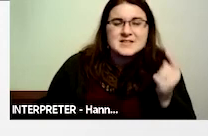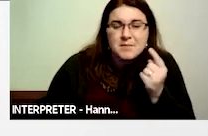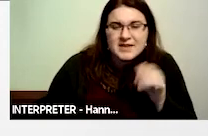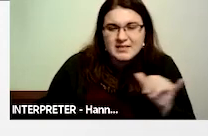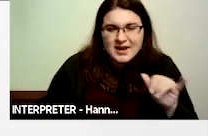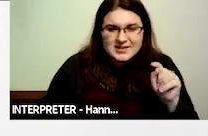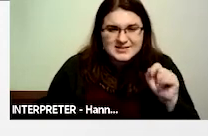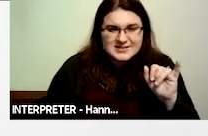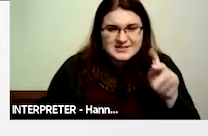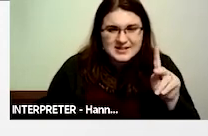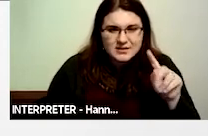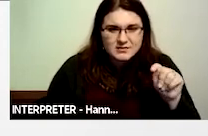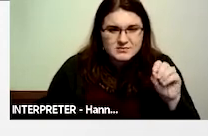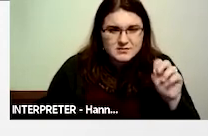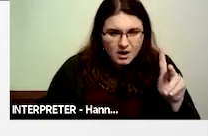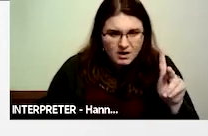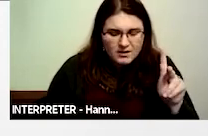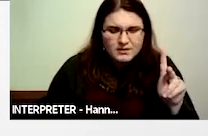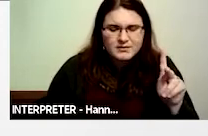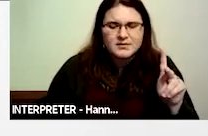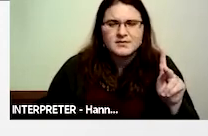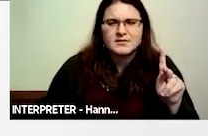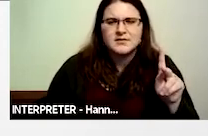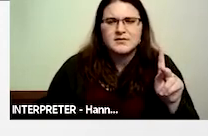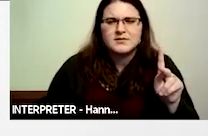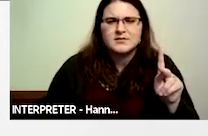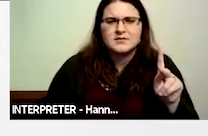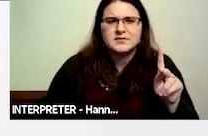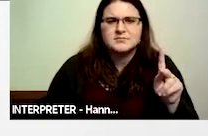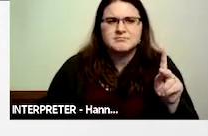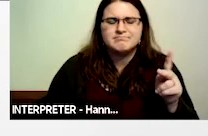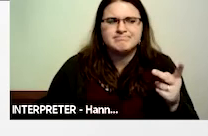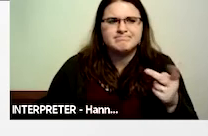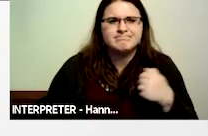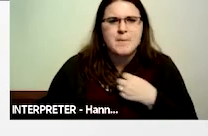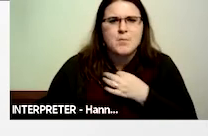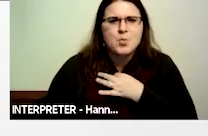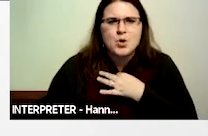Jake Tognetti (RIT Student): How like I was wondering if there was anything you would do.